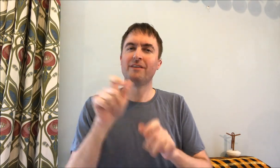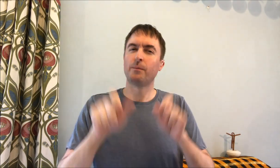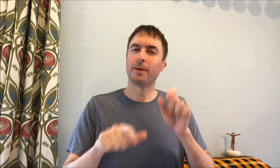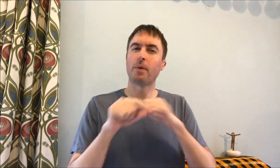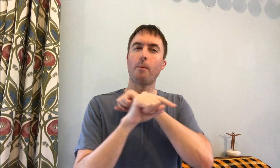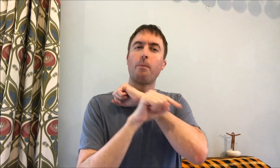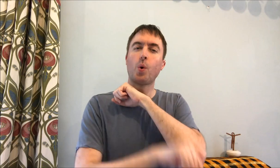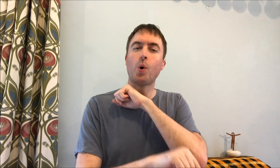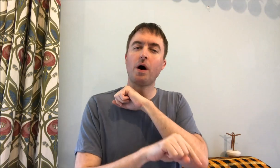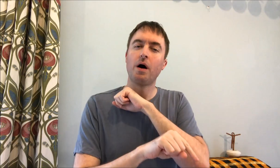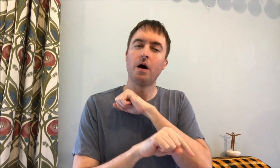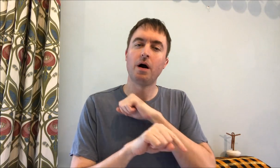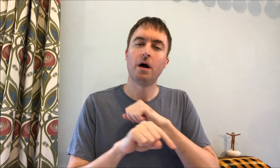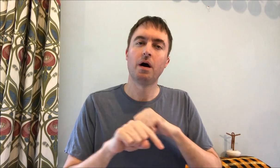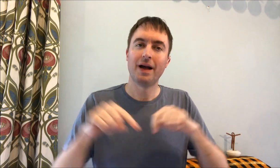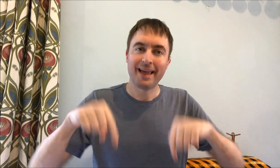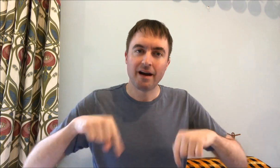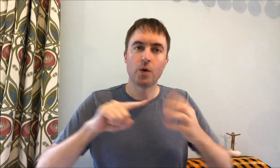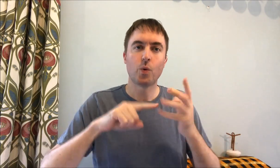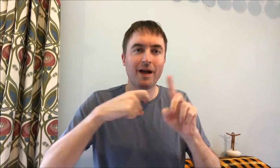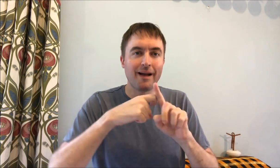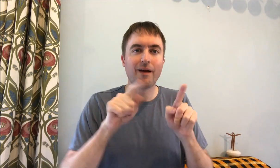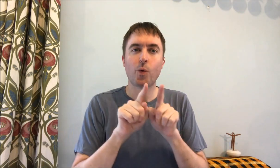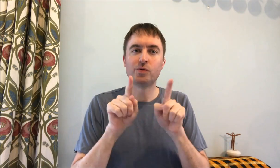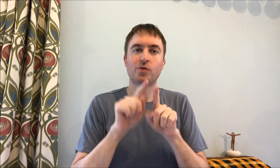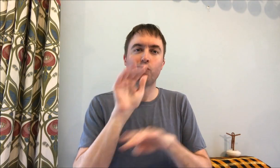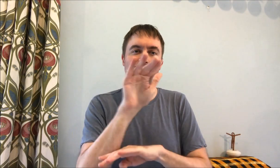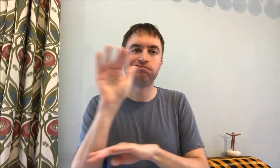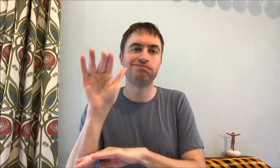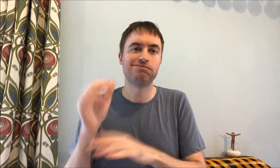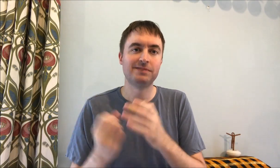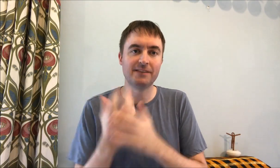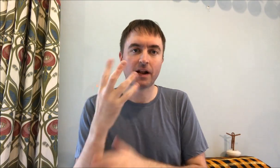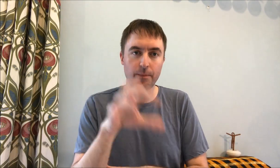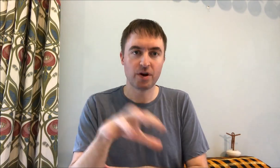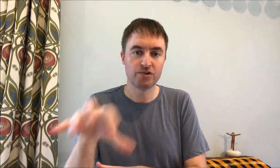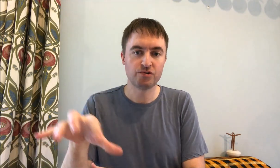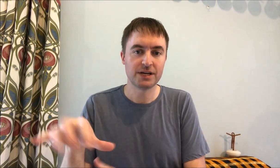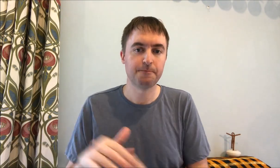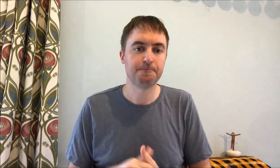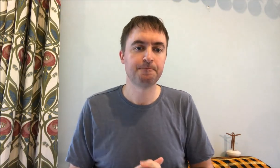Lord, we pray for those who poor, in the UK and in developing countries.